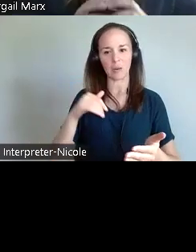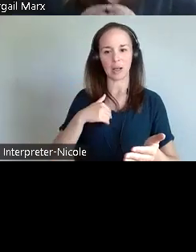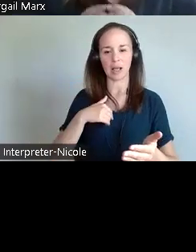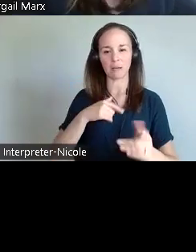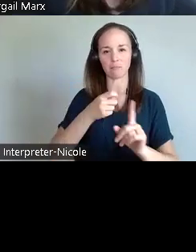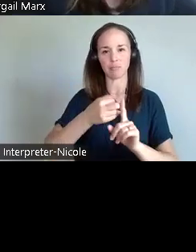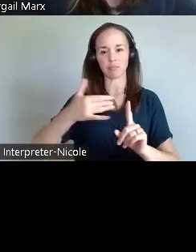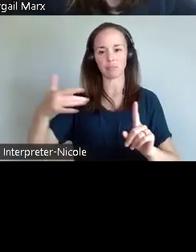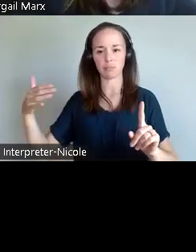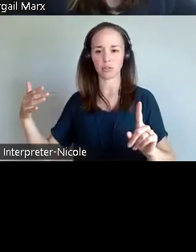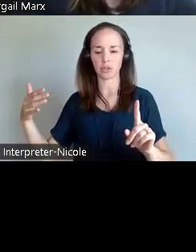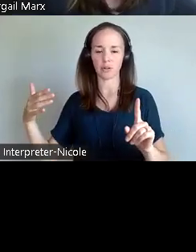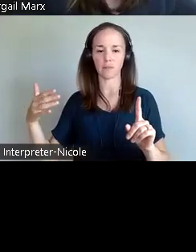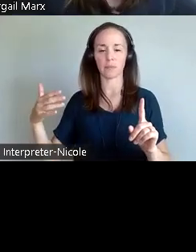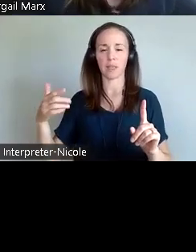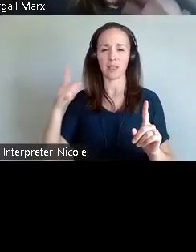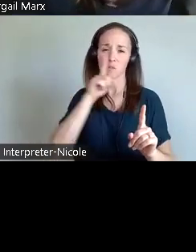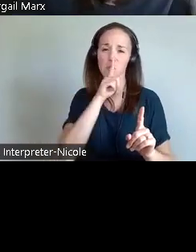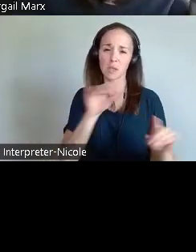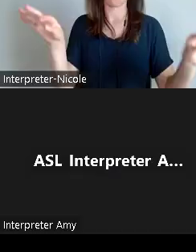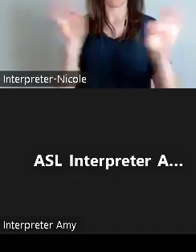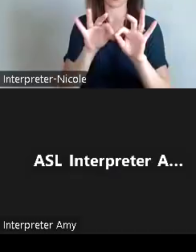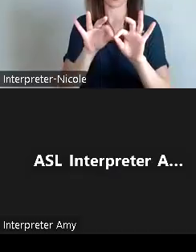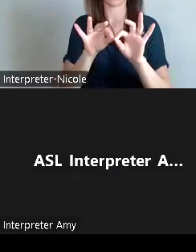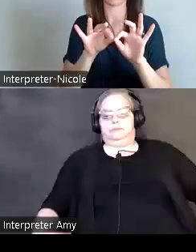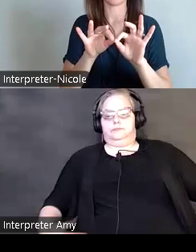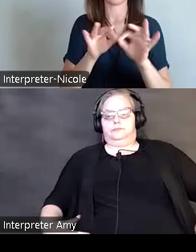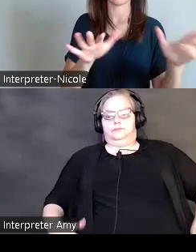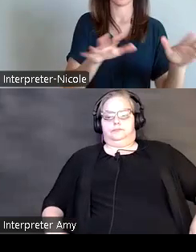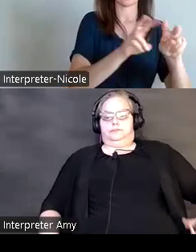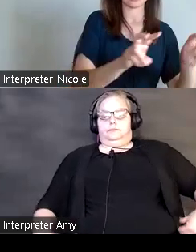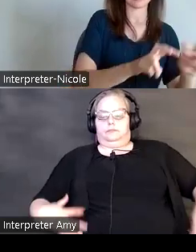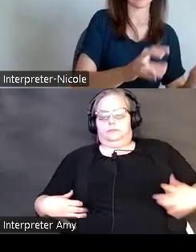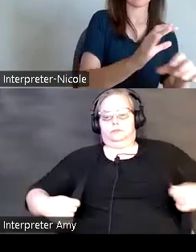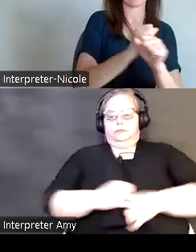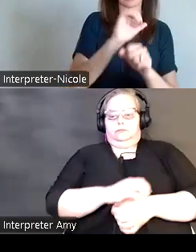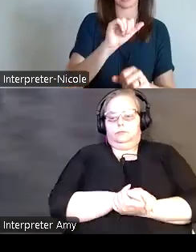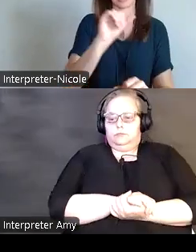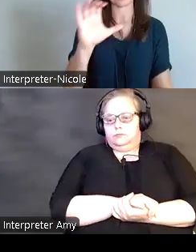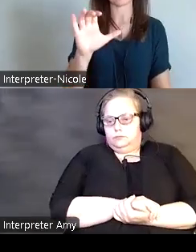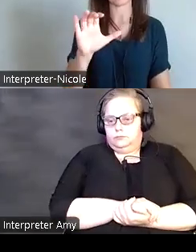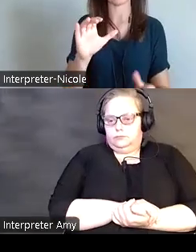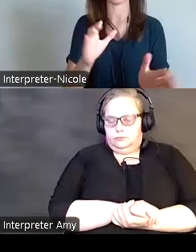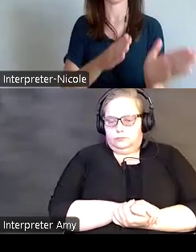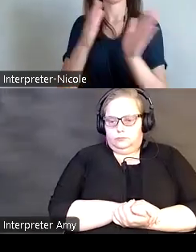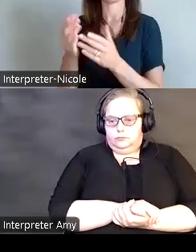this information is important to cover. So we've talked about assessment and obtaining AAC. What do you do after you've got it?